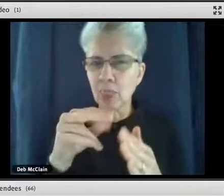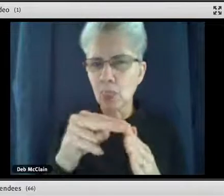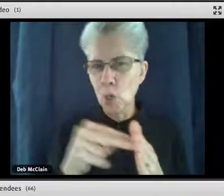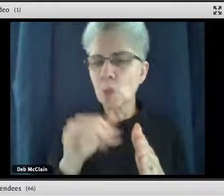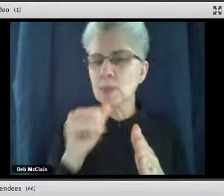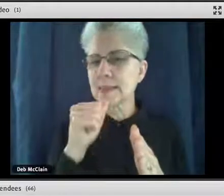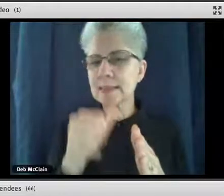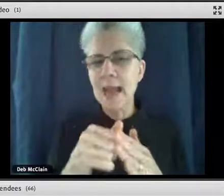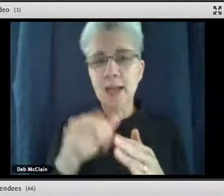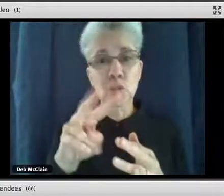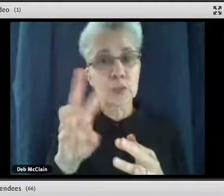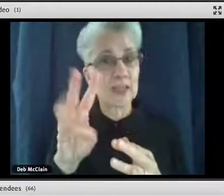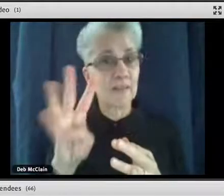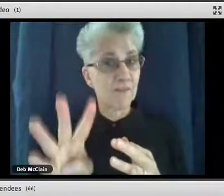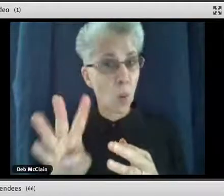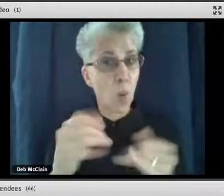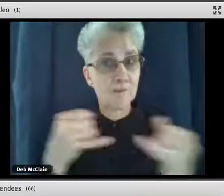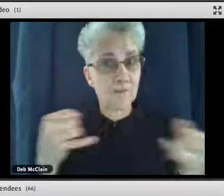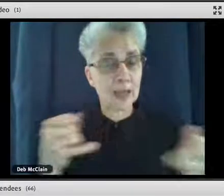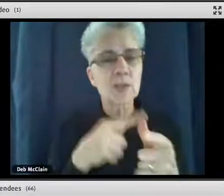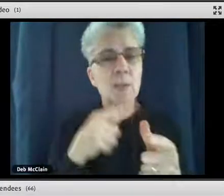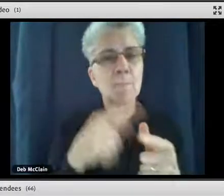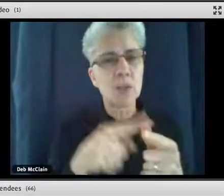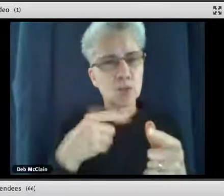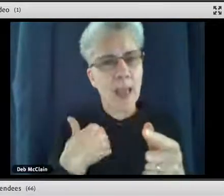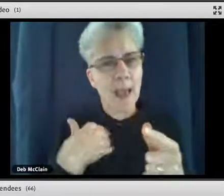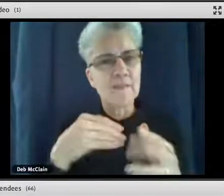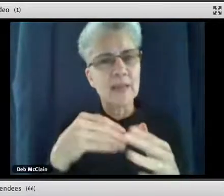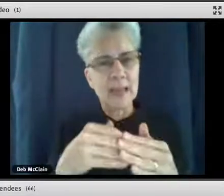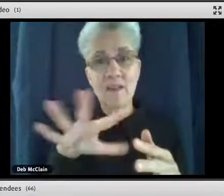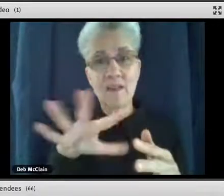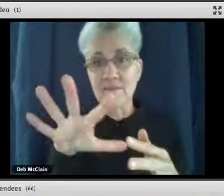or something that's not in the 264 fields